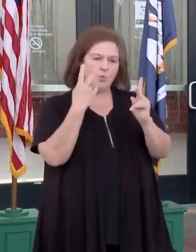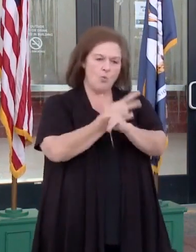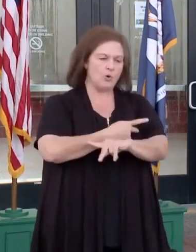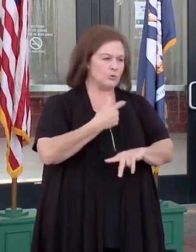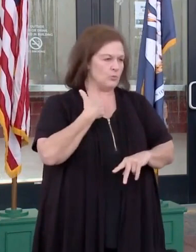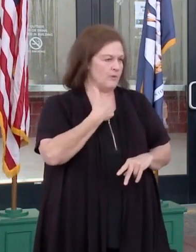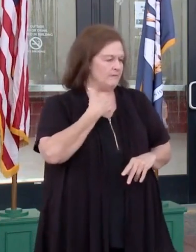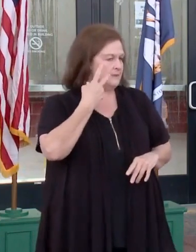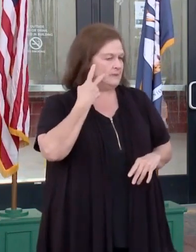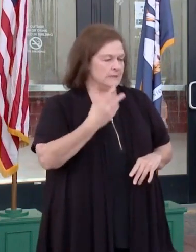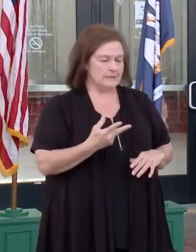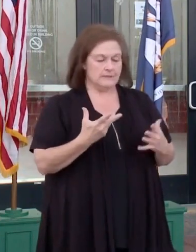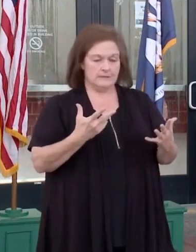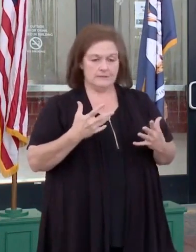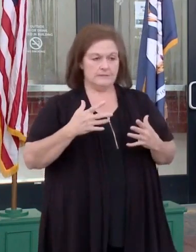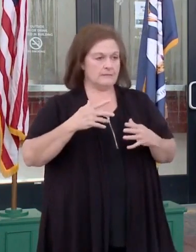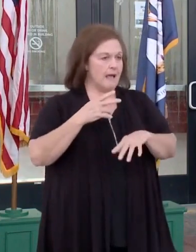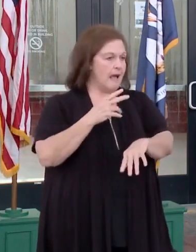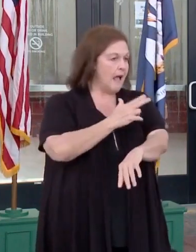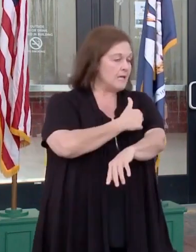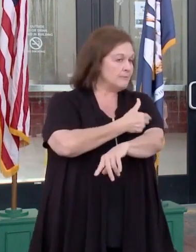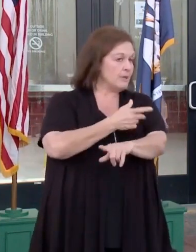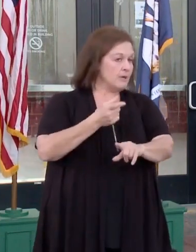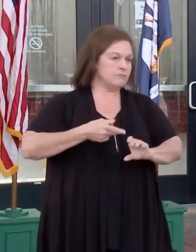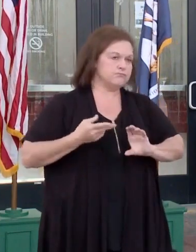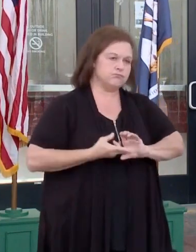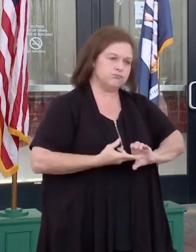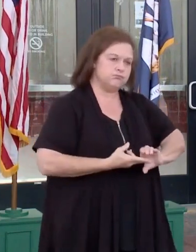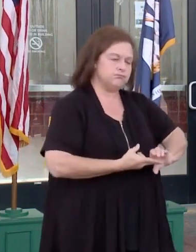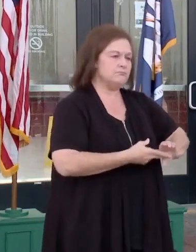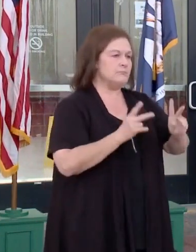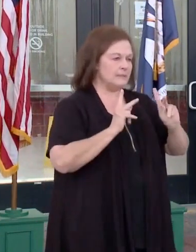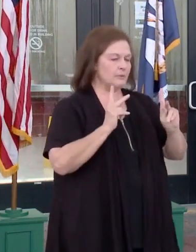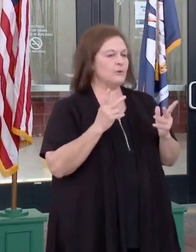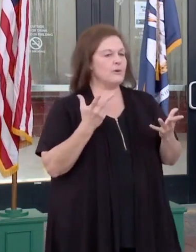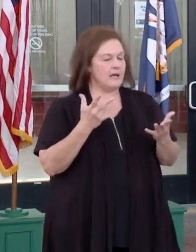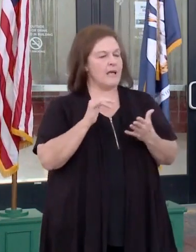hospitalizations are at an all time high with covid. And that's why we have